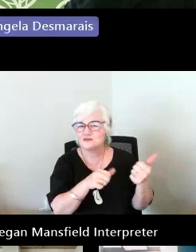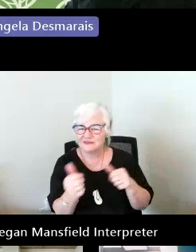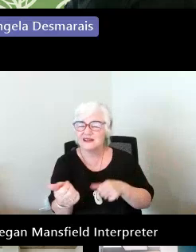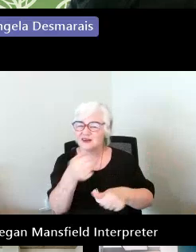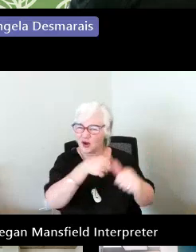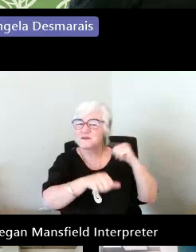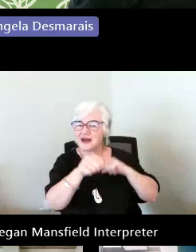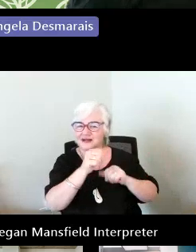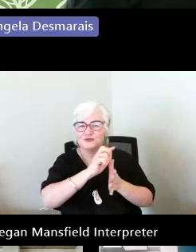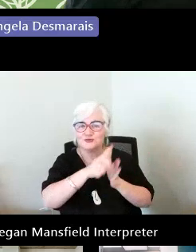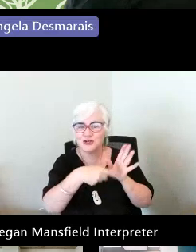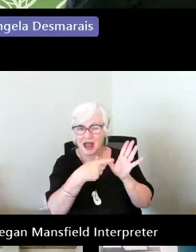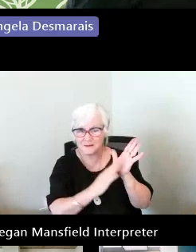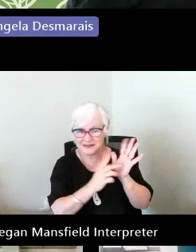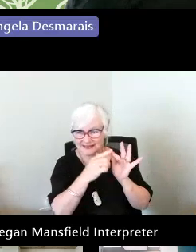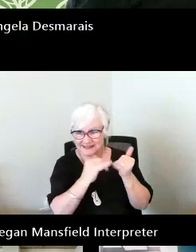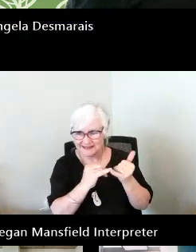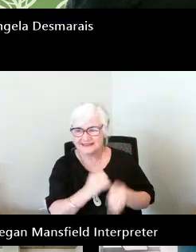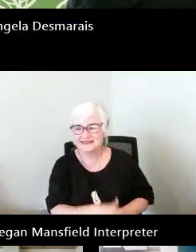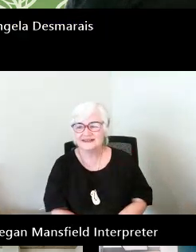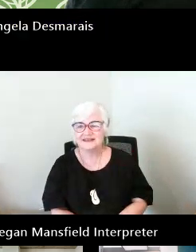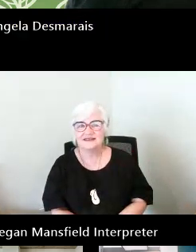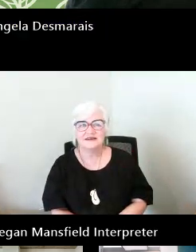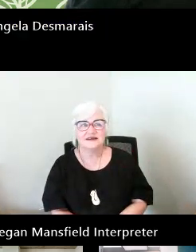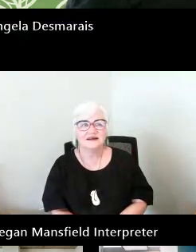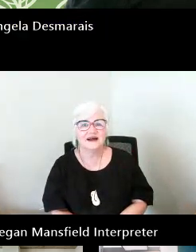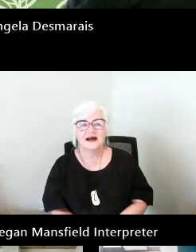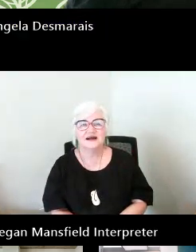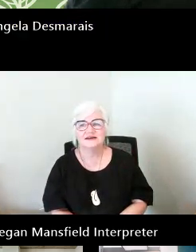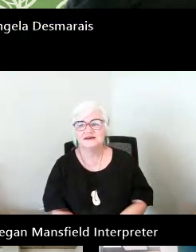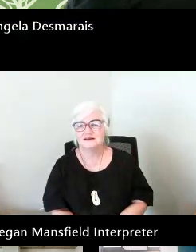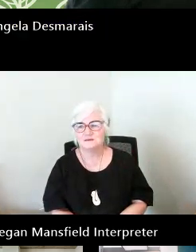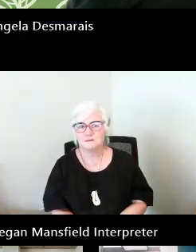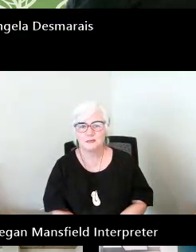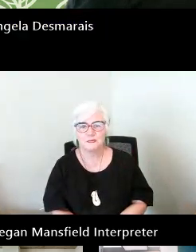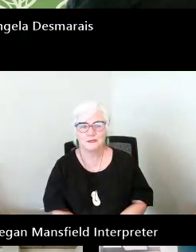Would like to join us, yeah.